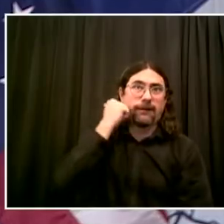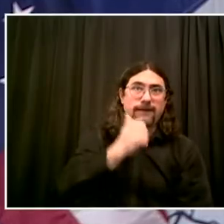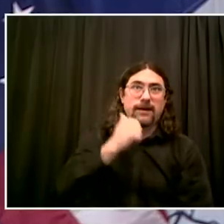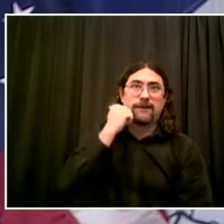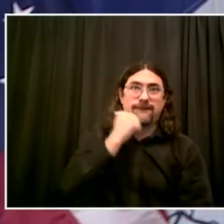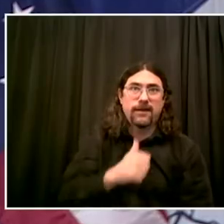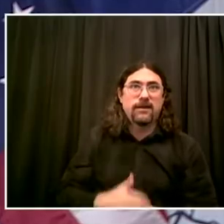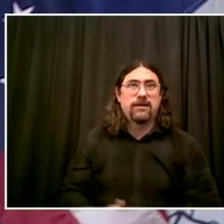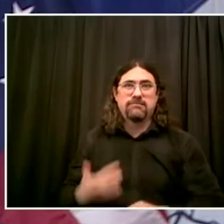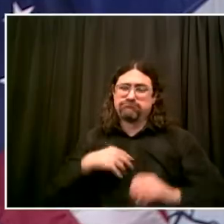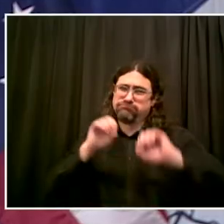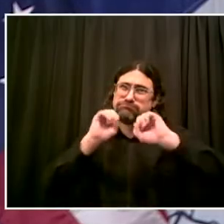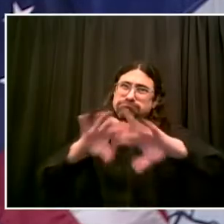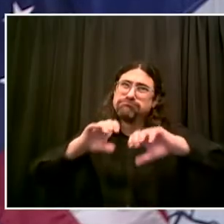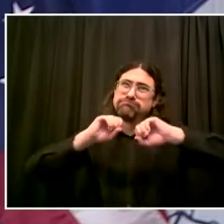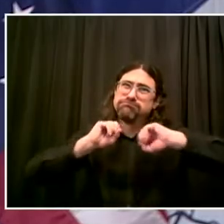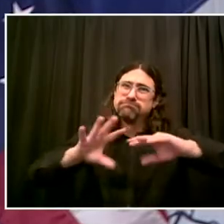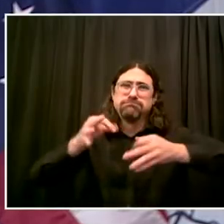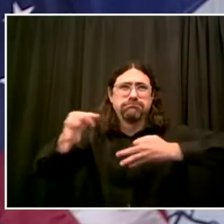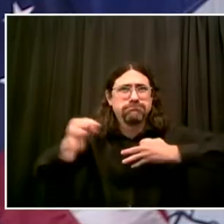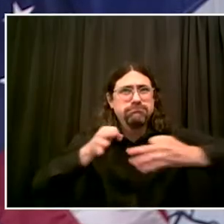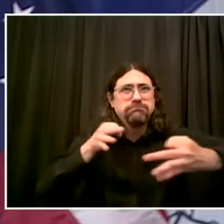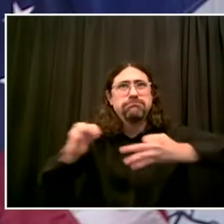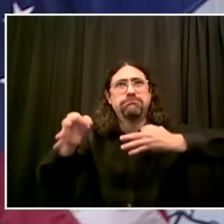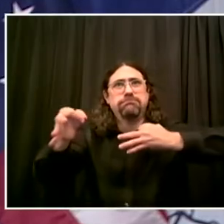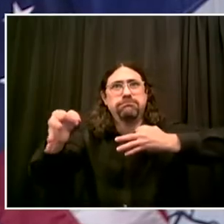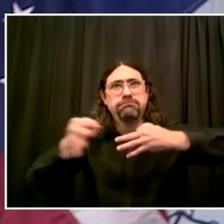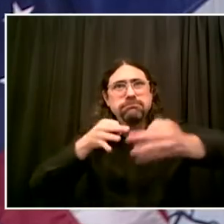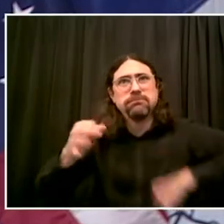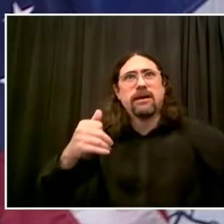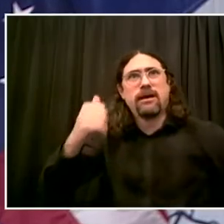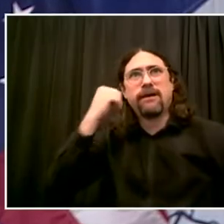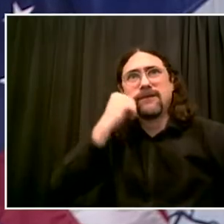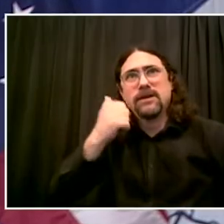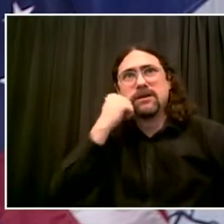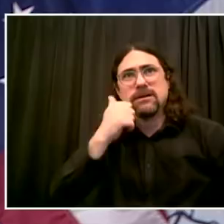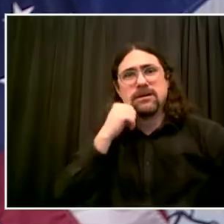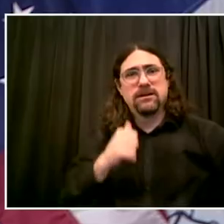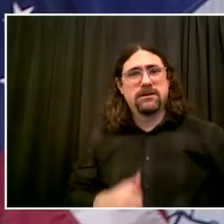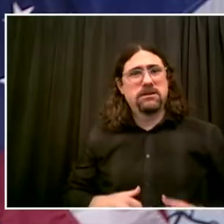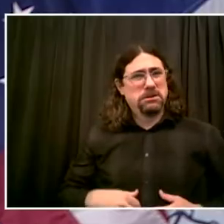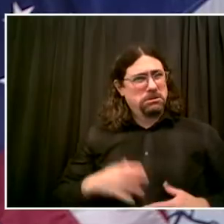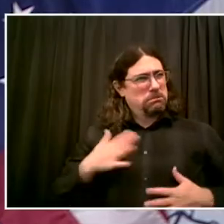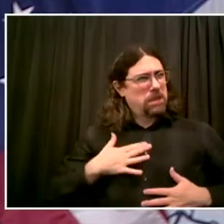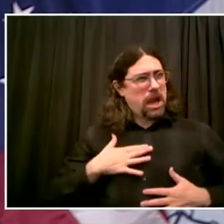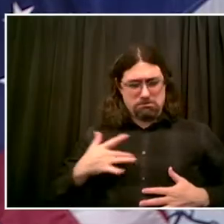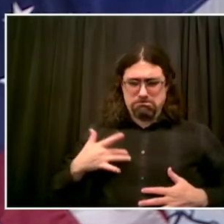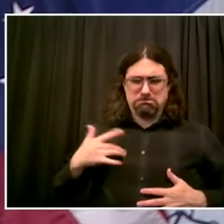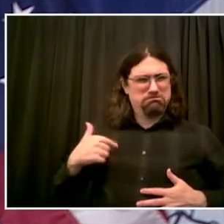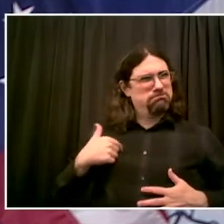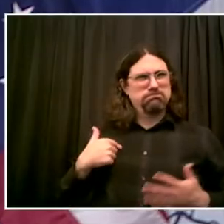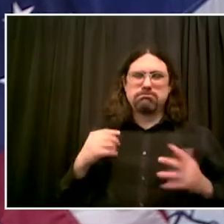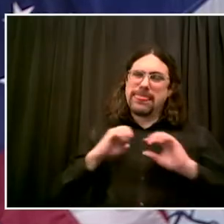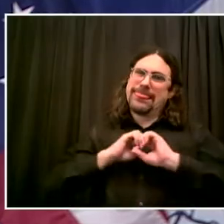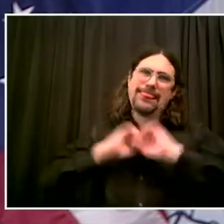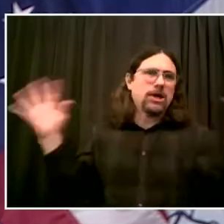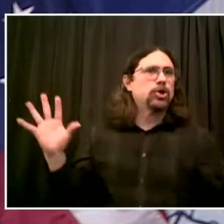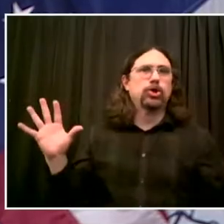IS THE --. WE HAVE PLENTY OF INCDIARSTO AND I THINK IT